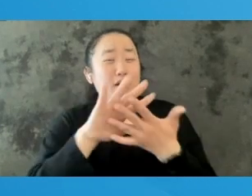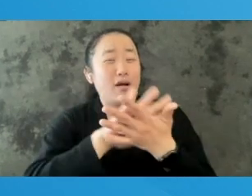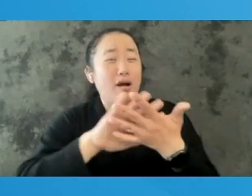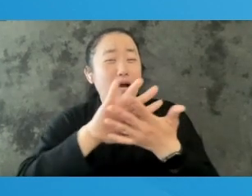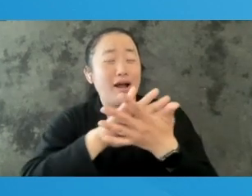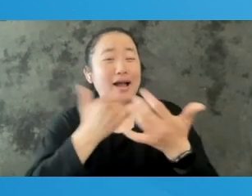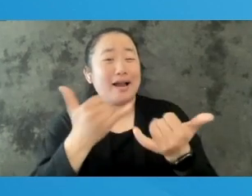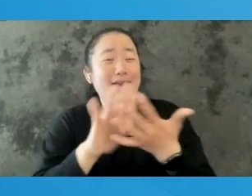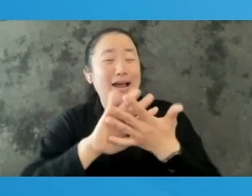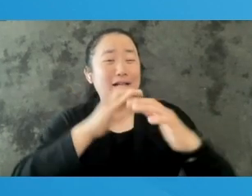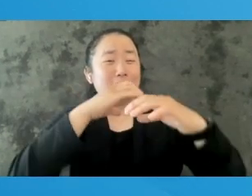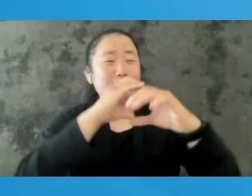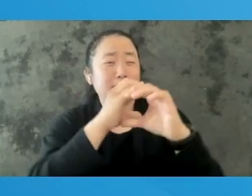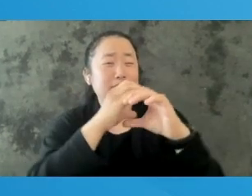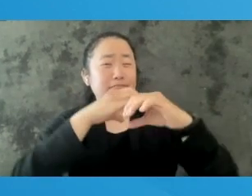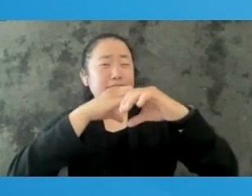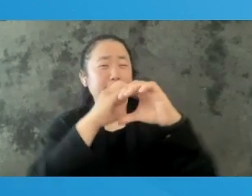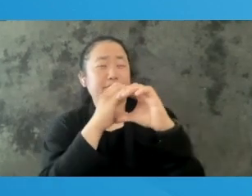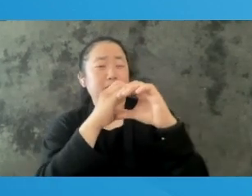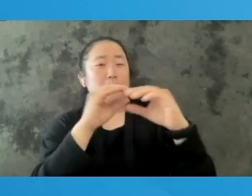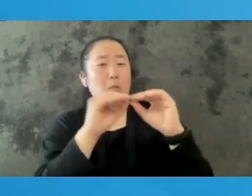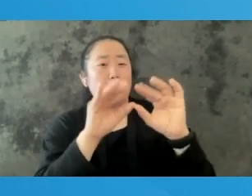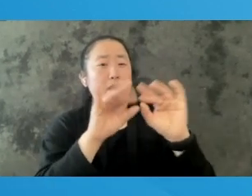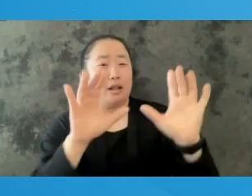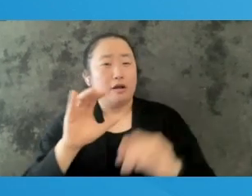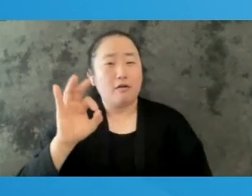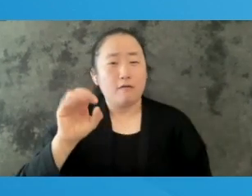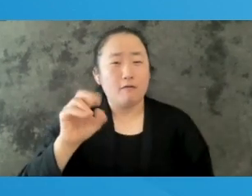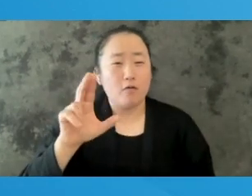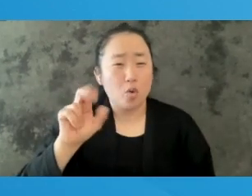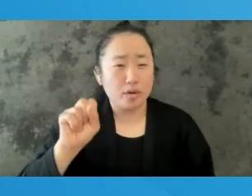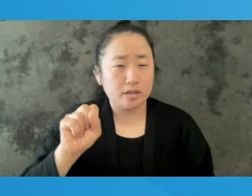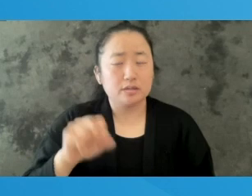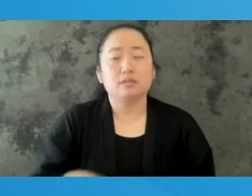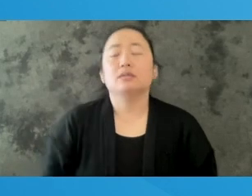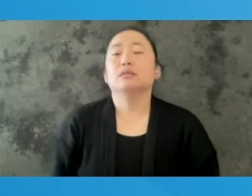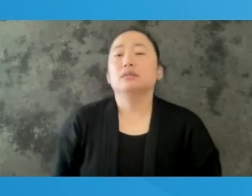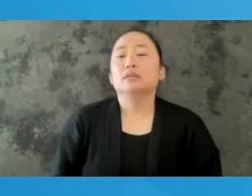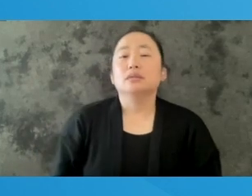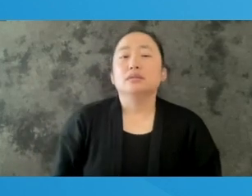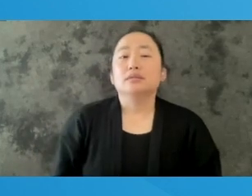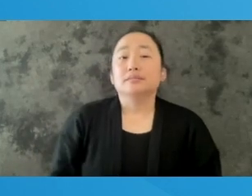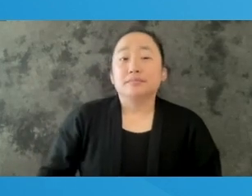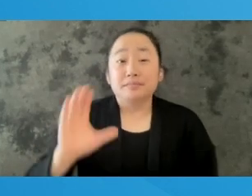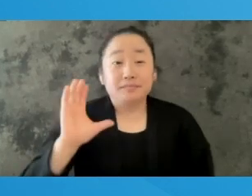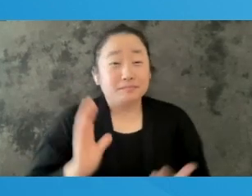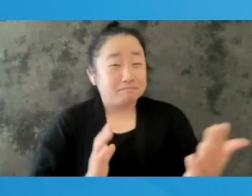So, before when we had that zoomed-in perspective, many of you had mentioned kind of chaos.